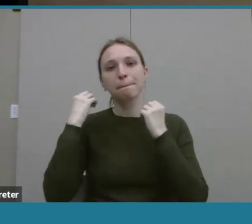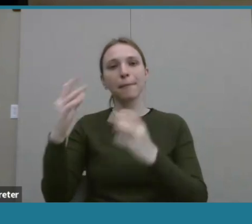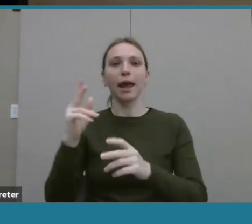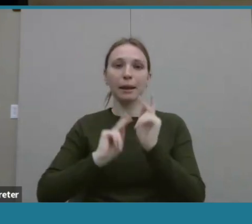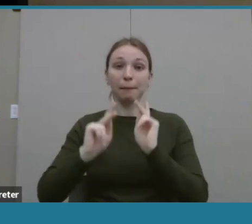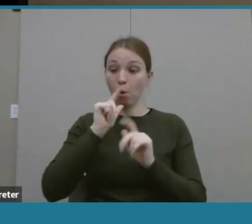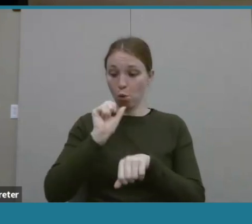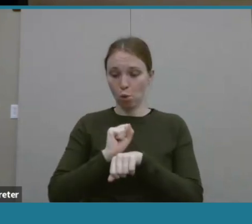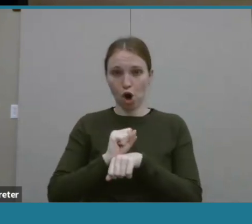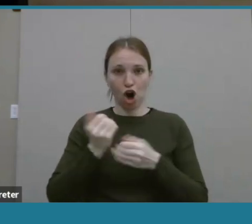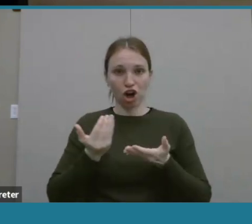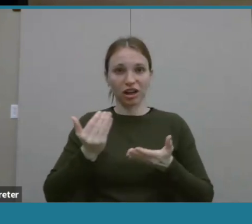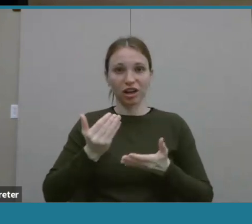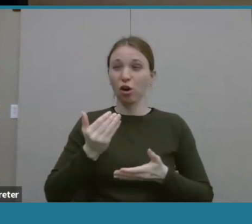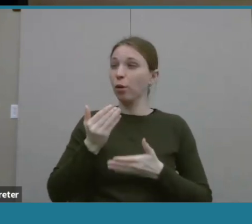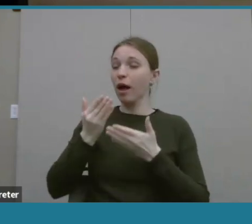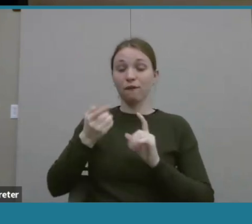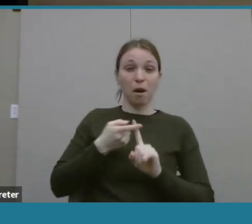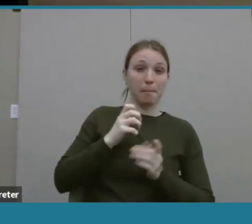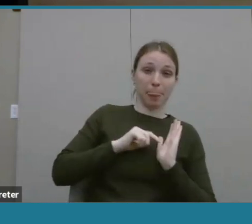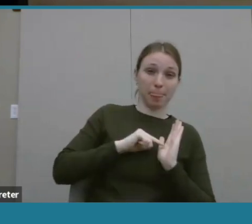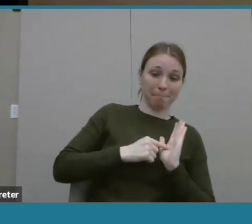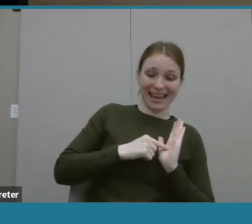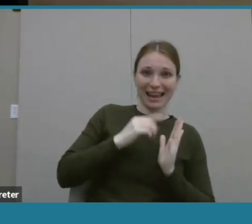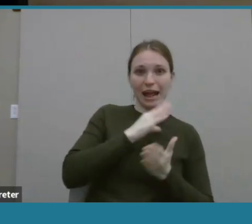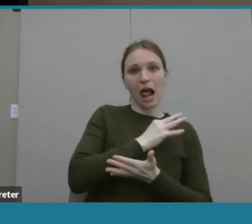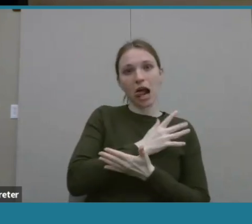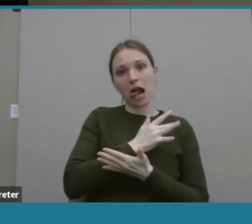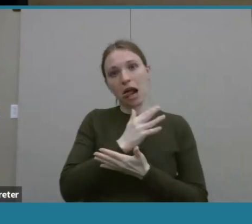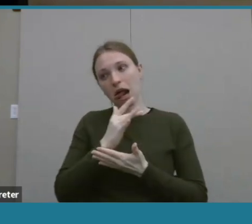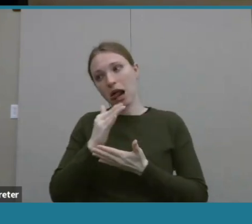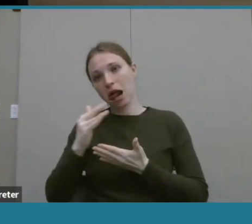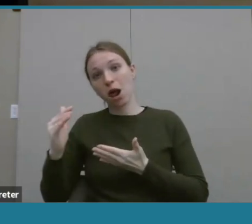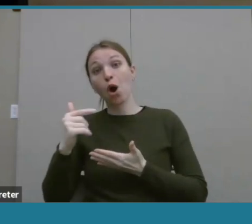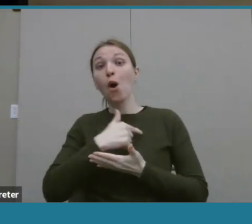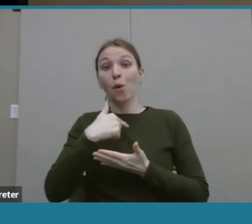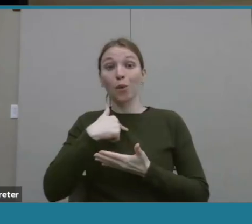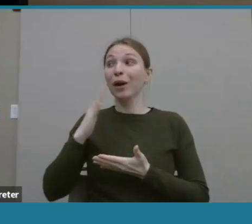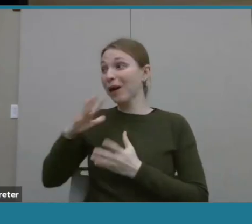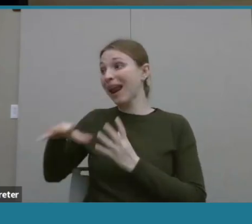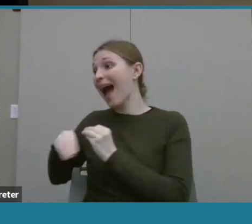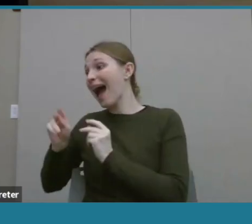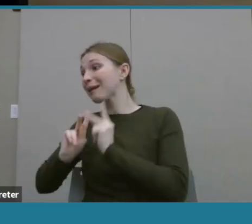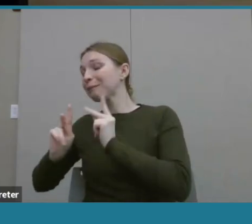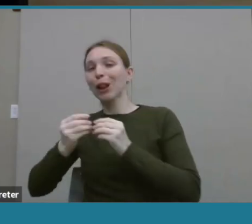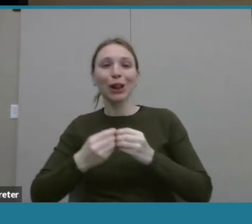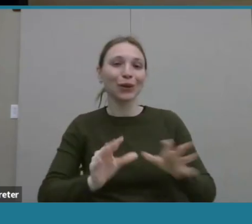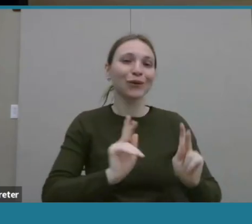who were there from the very beginning and throughout the entire thing. We collected people along the way, we lost people along the way, but along the way we